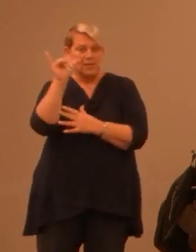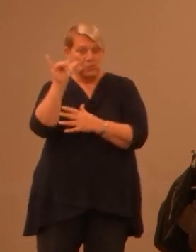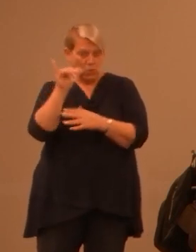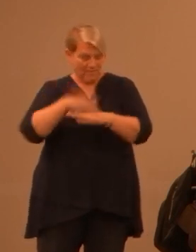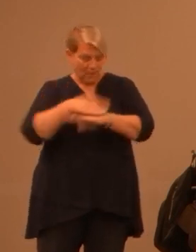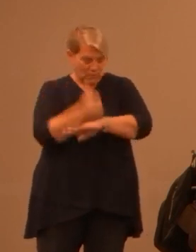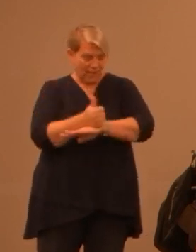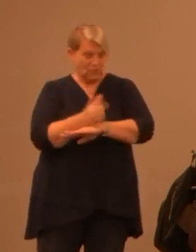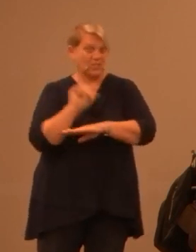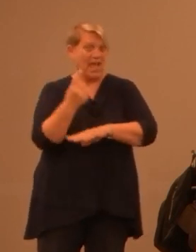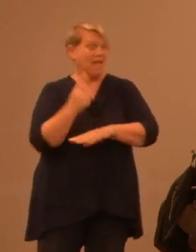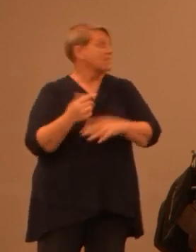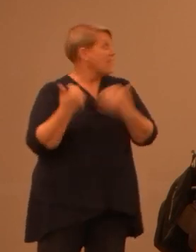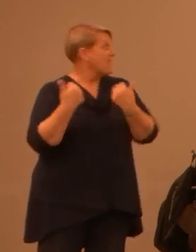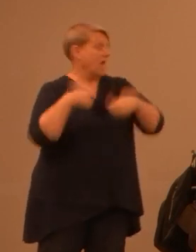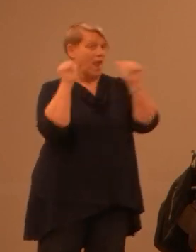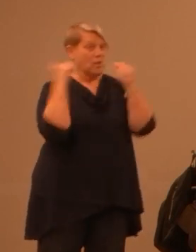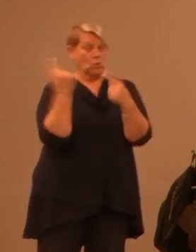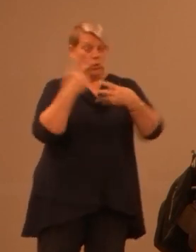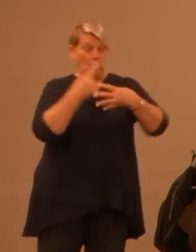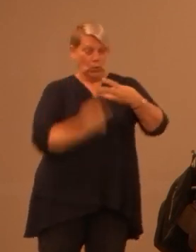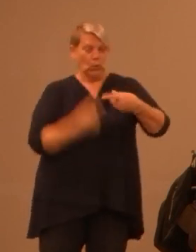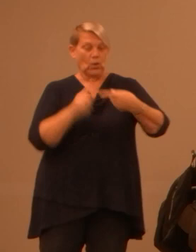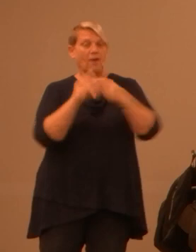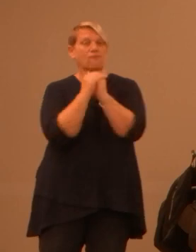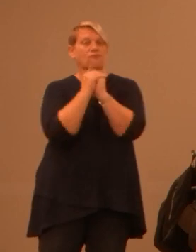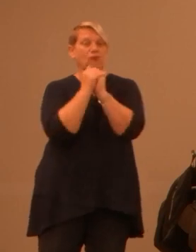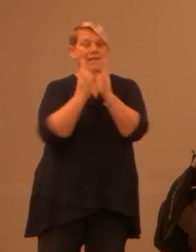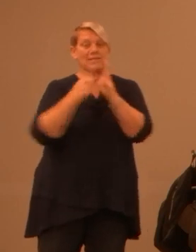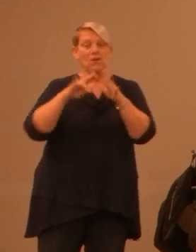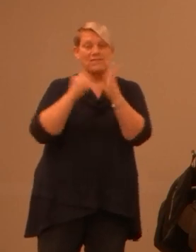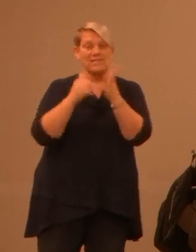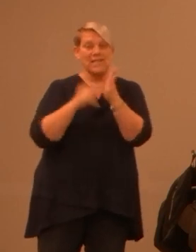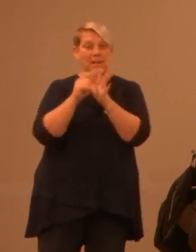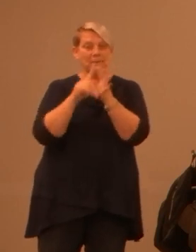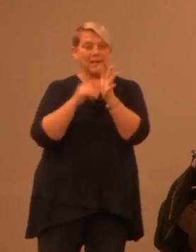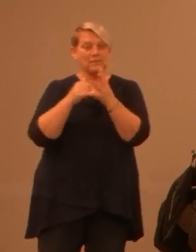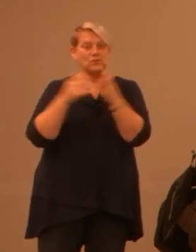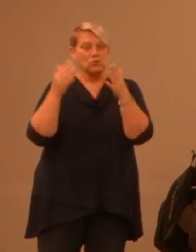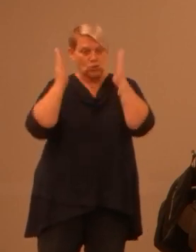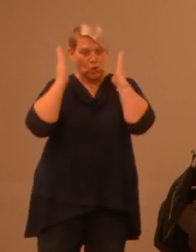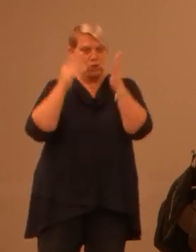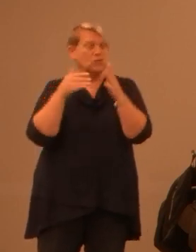finalists are: Friends of Saint Peters Church Cemetery and Glebe Gilgering